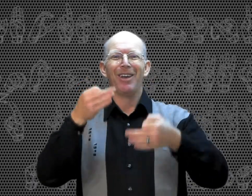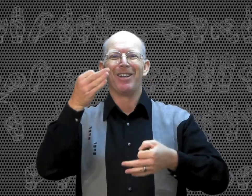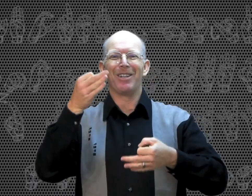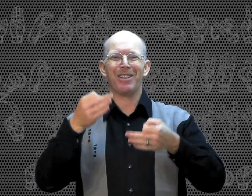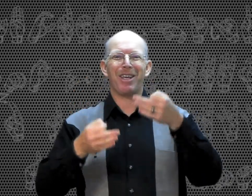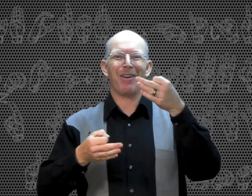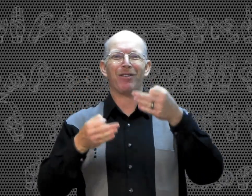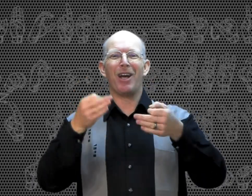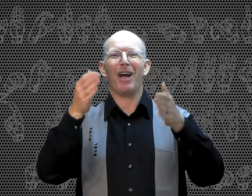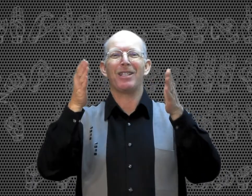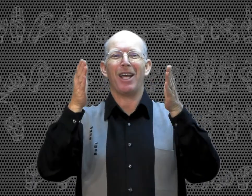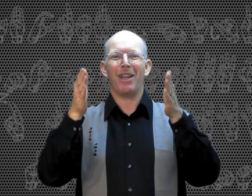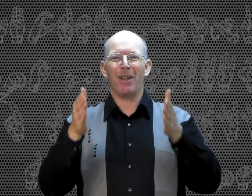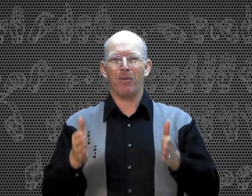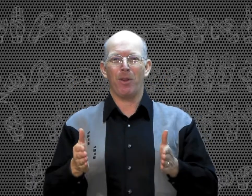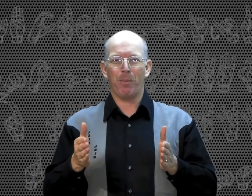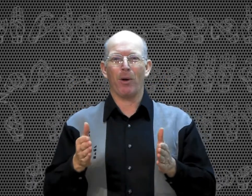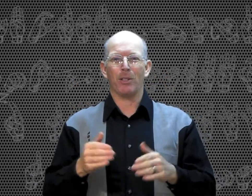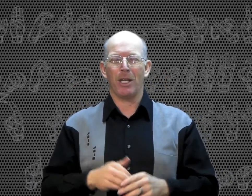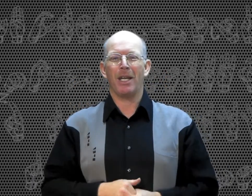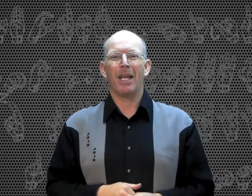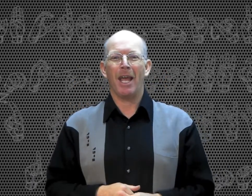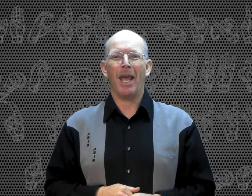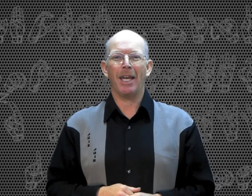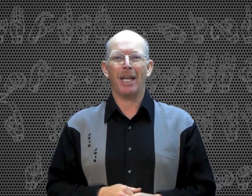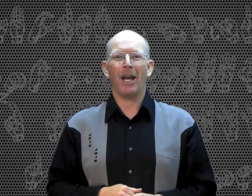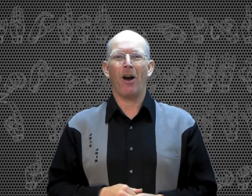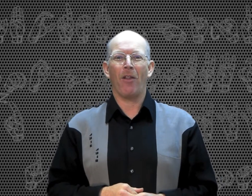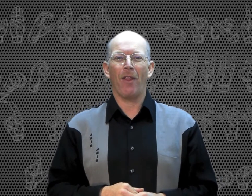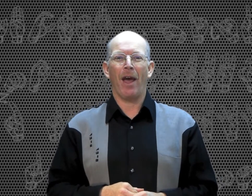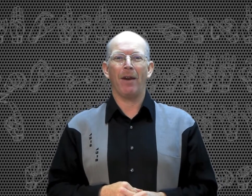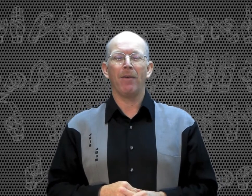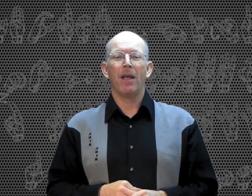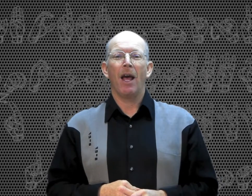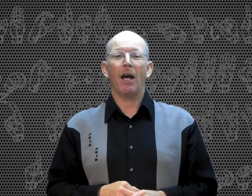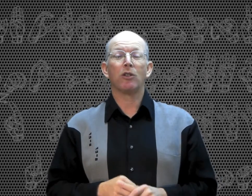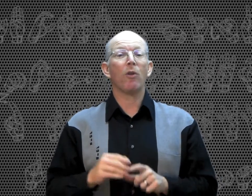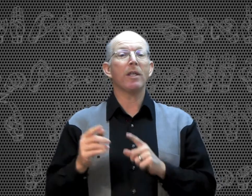So just think of JUDGE and then the PERSON ending on that.